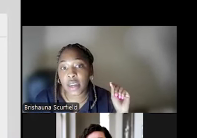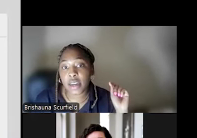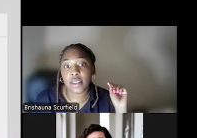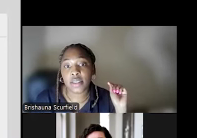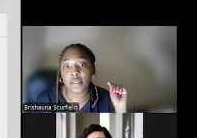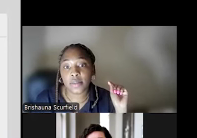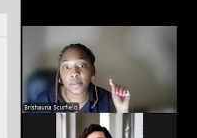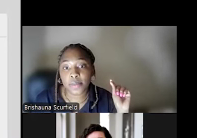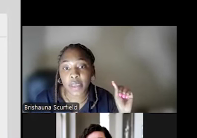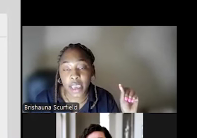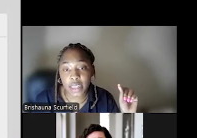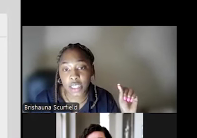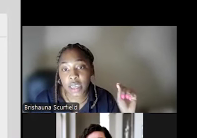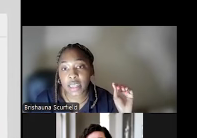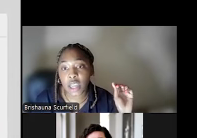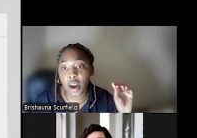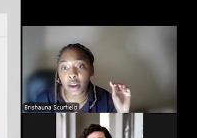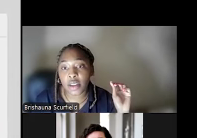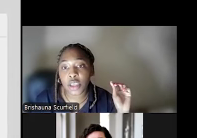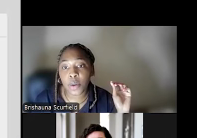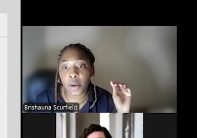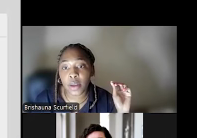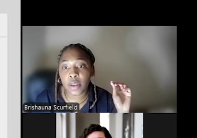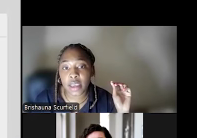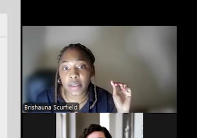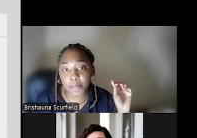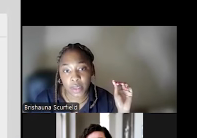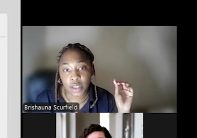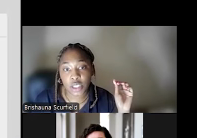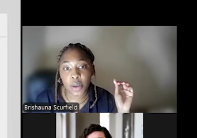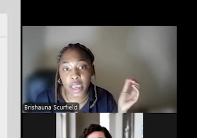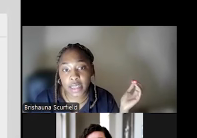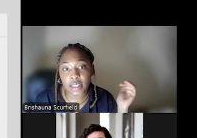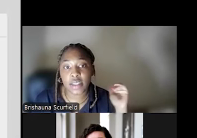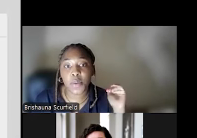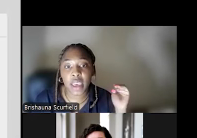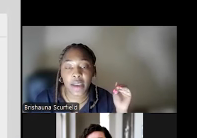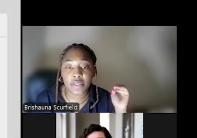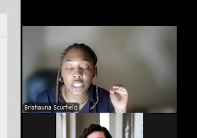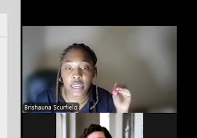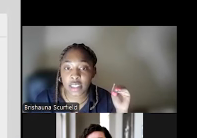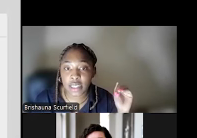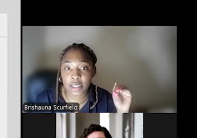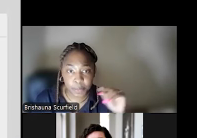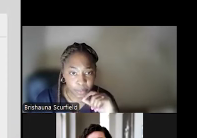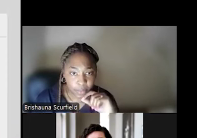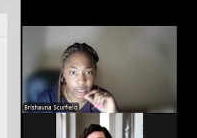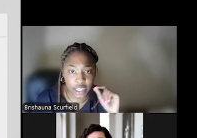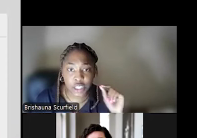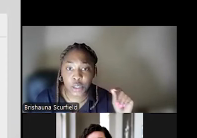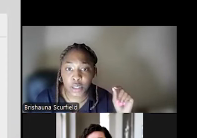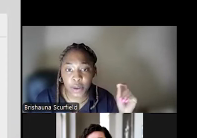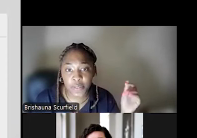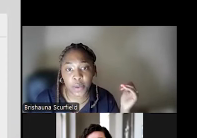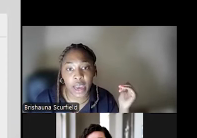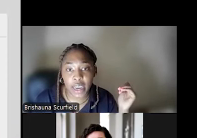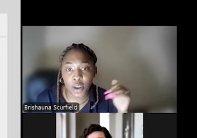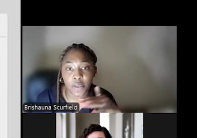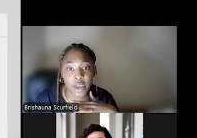did not catch is our URL link. So, yes, we have to change these. And to do so, if you highlight over